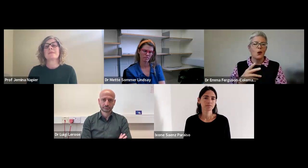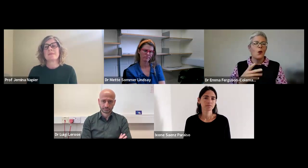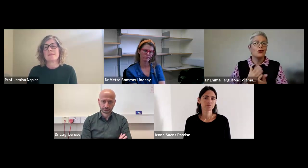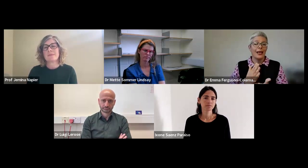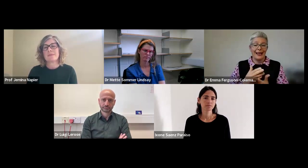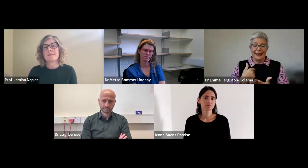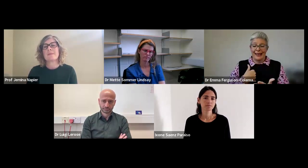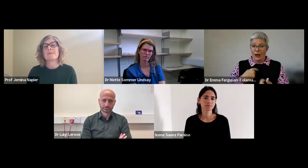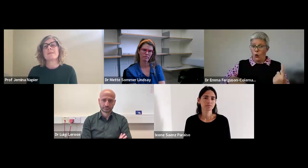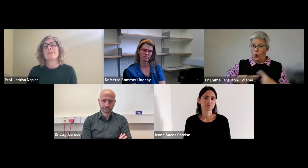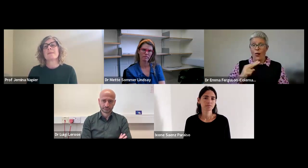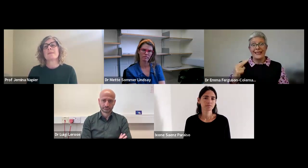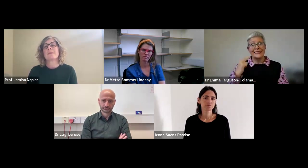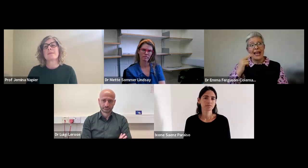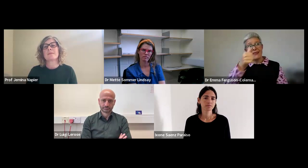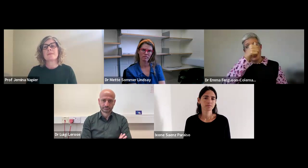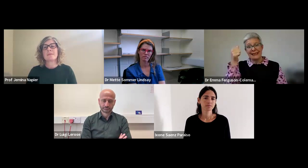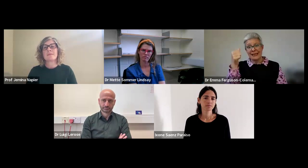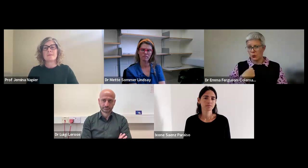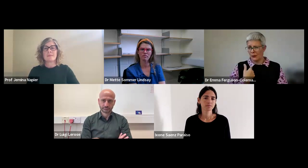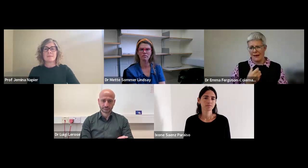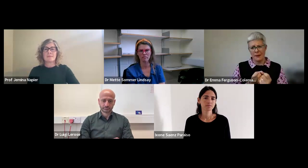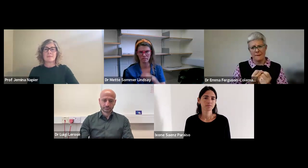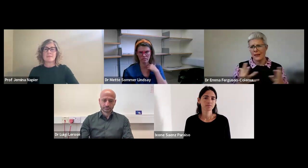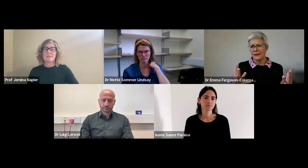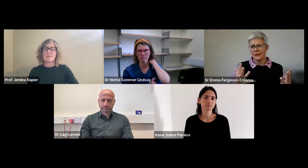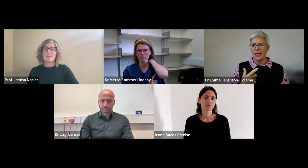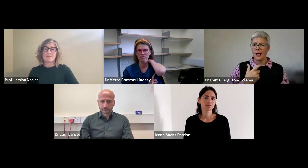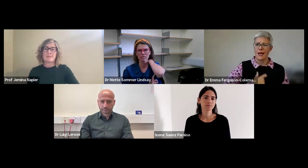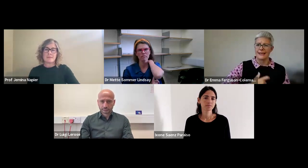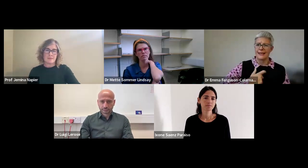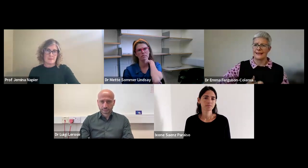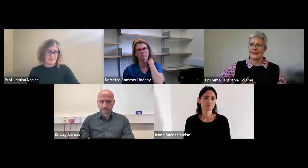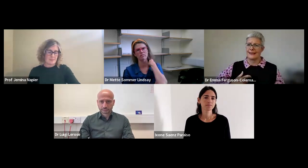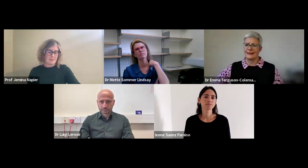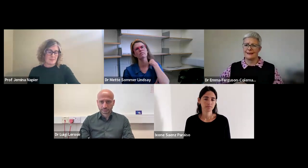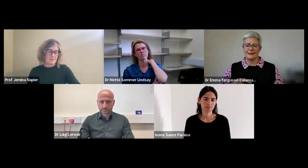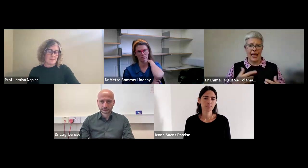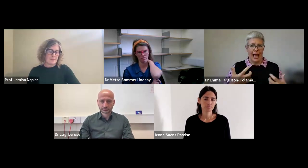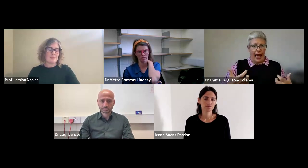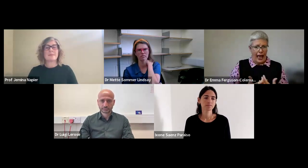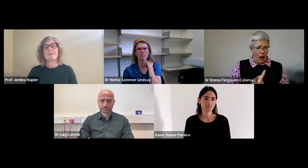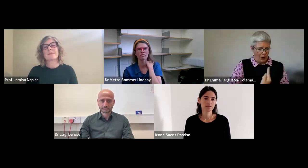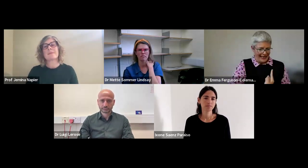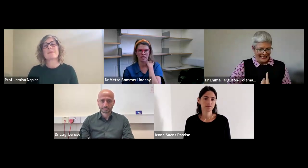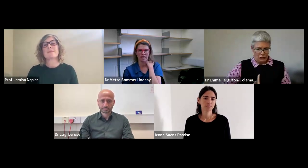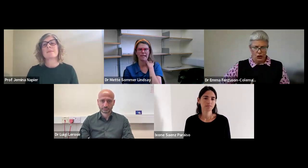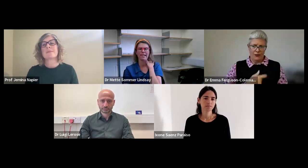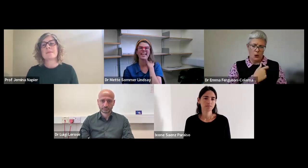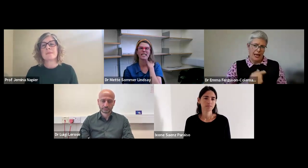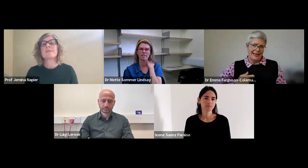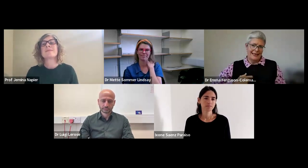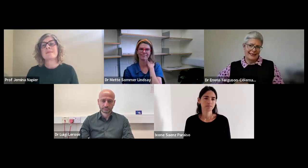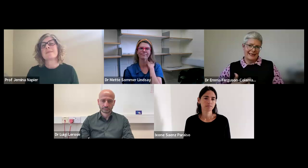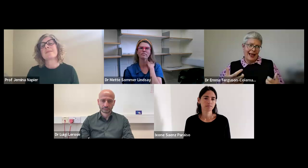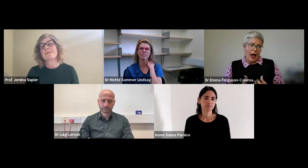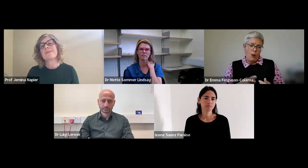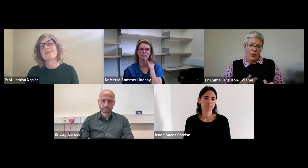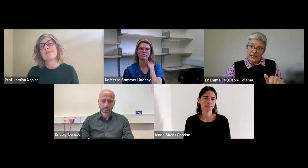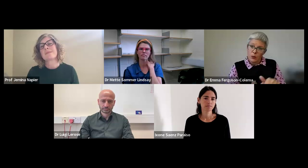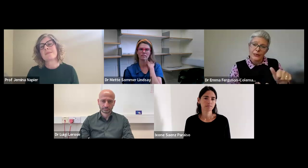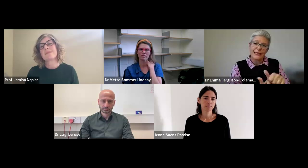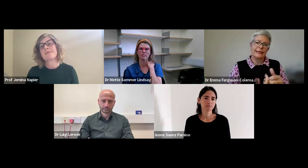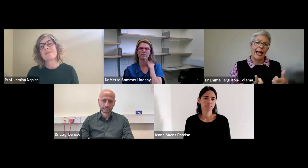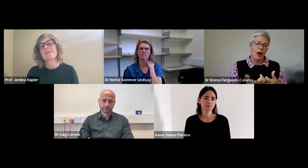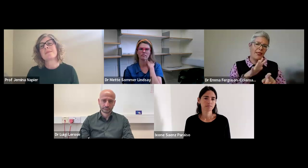oppression and deaf academics have multiple identities. How each of us identify ourselves,